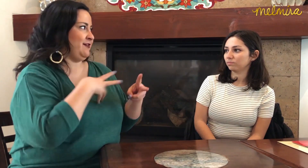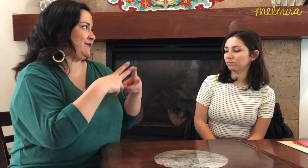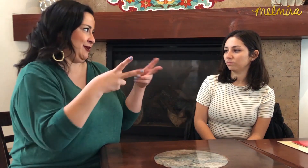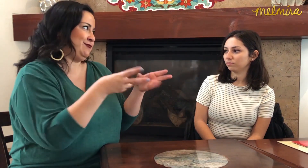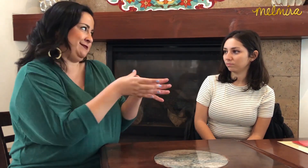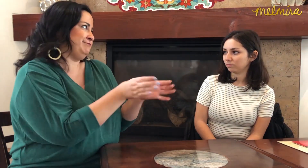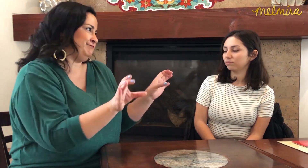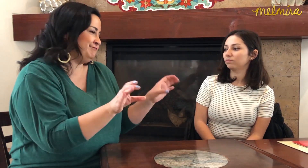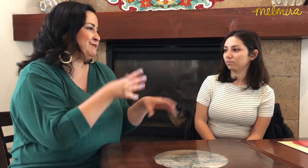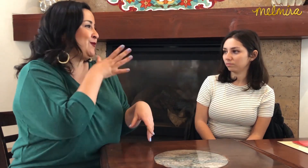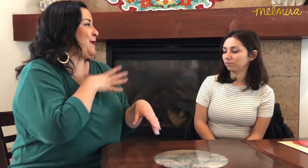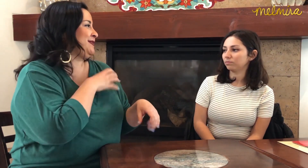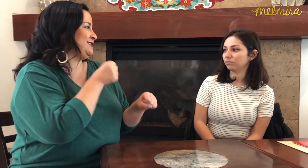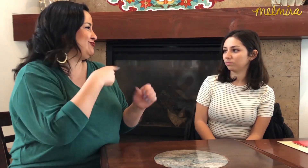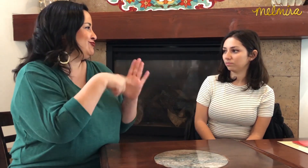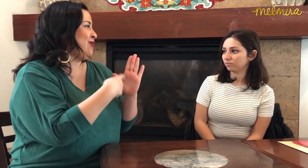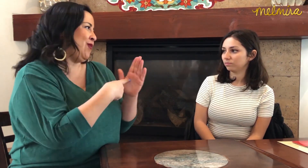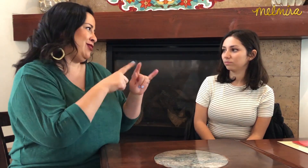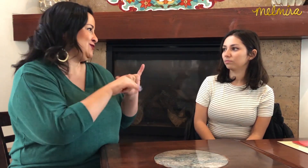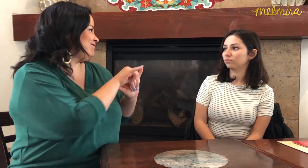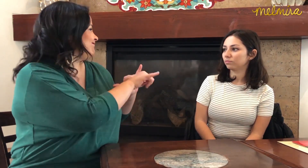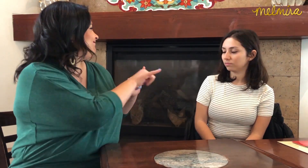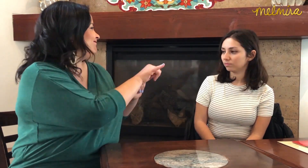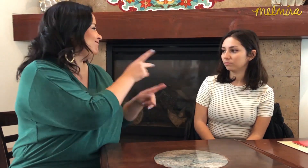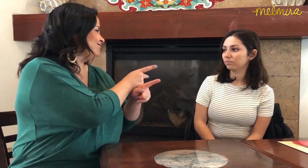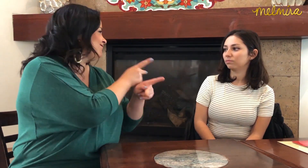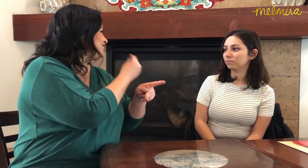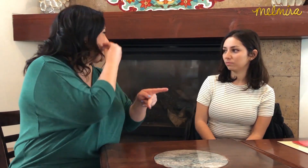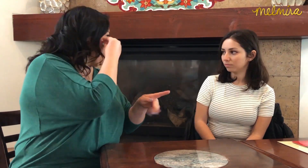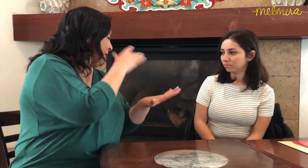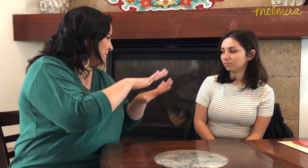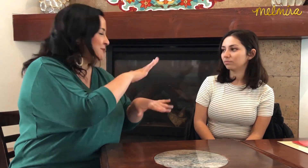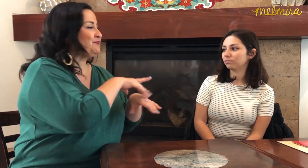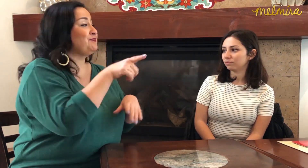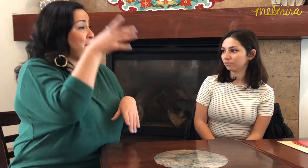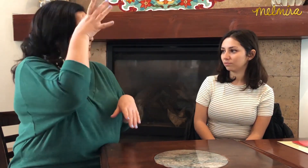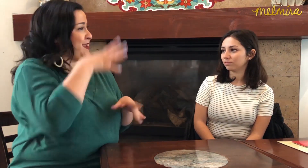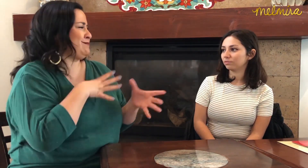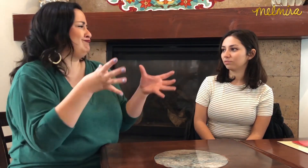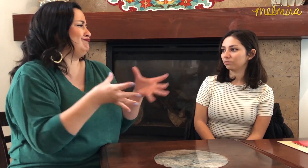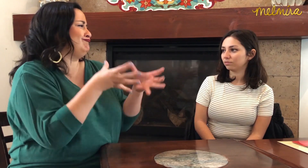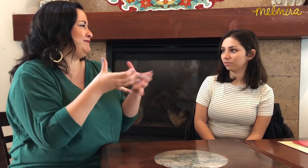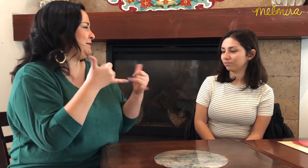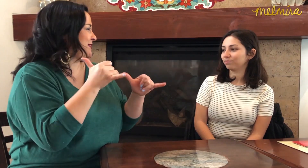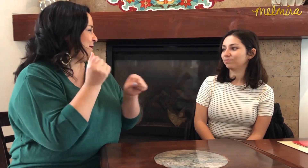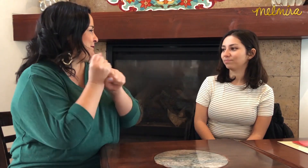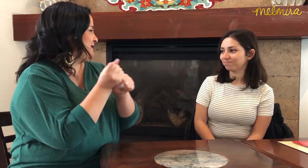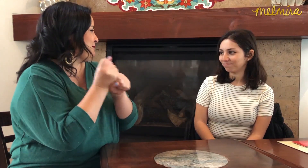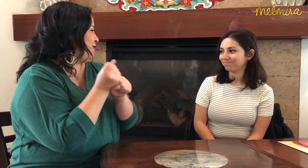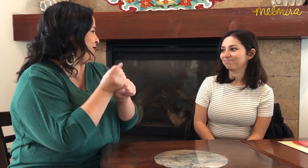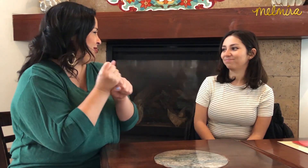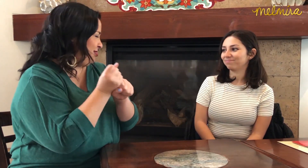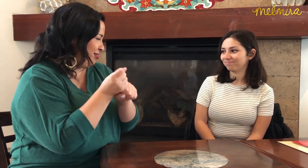Women and men were very divided there. Women had roles as caretakers, taking care of home, etc. And then men's roles were getting together,